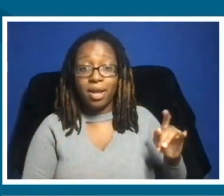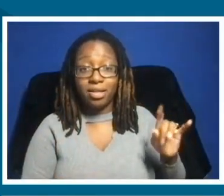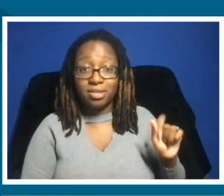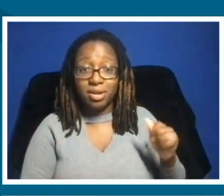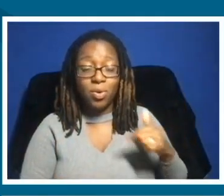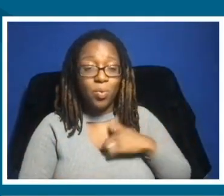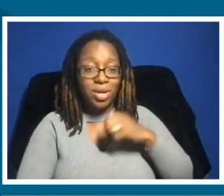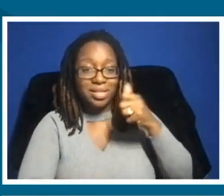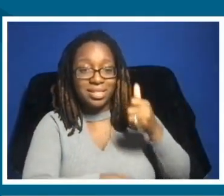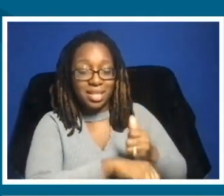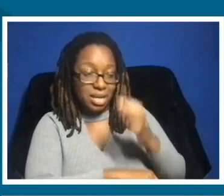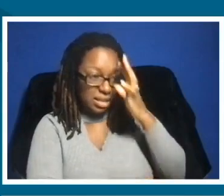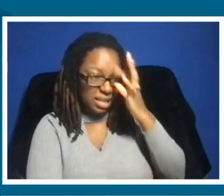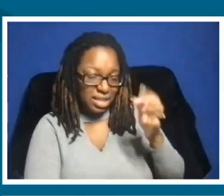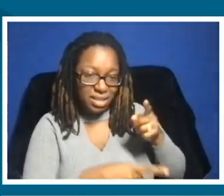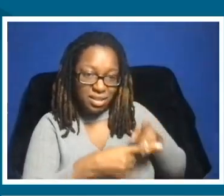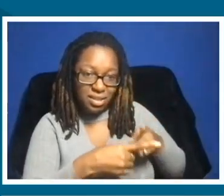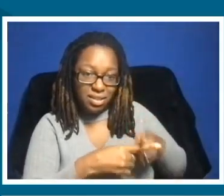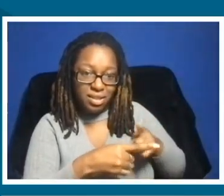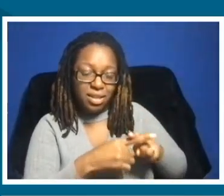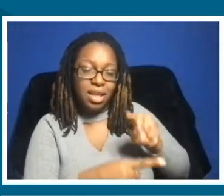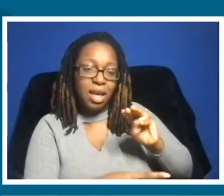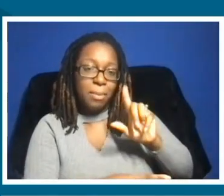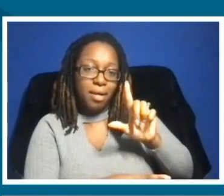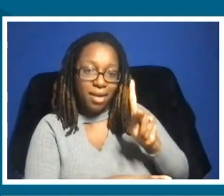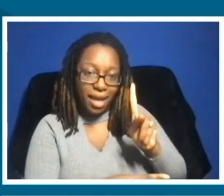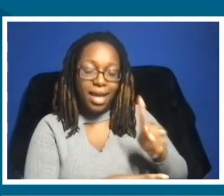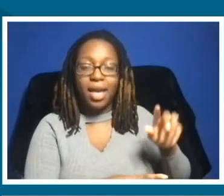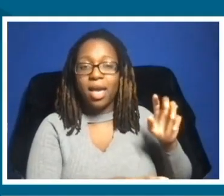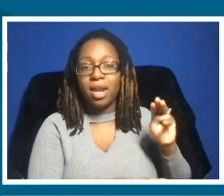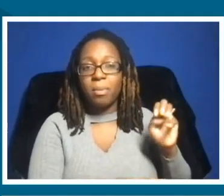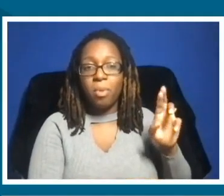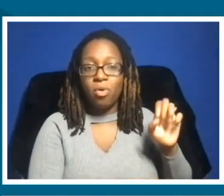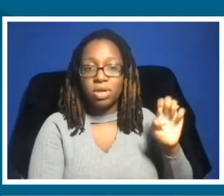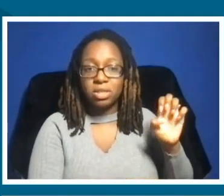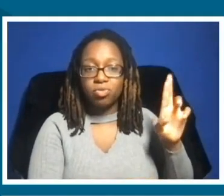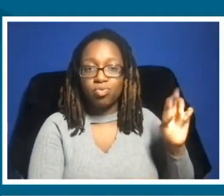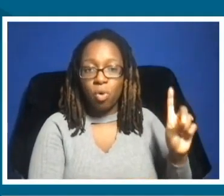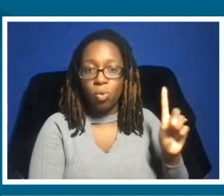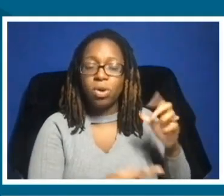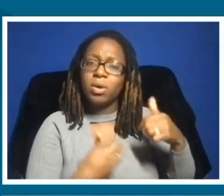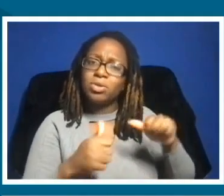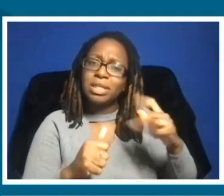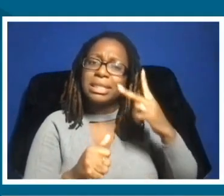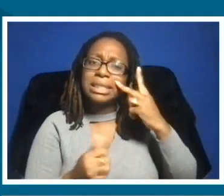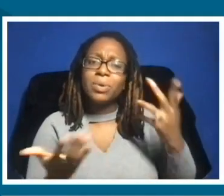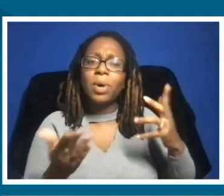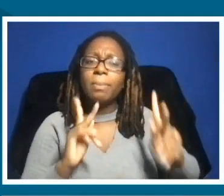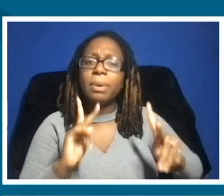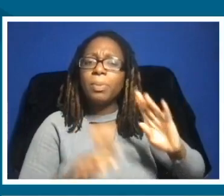intersection of mlk and morris road we wanted to find out what people knew and